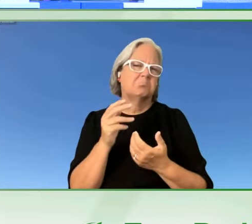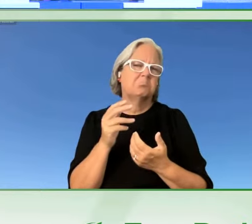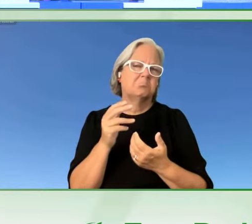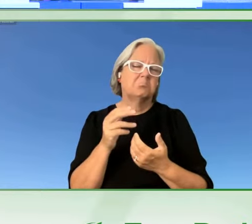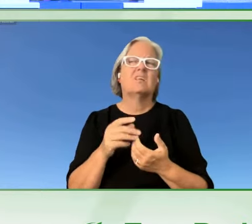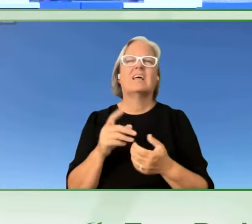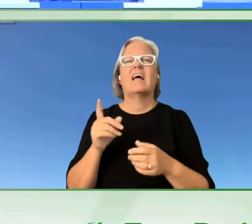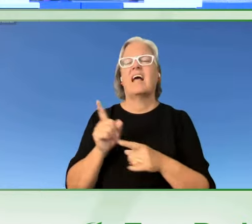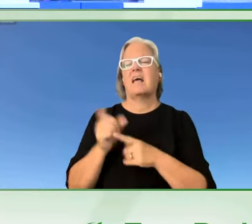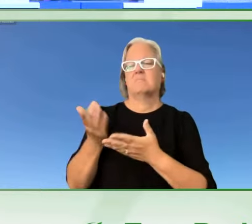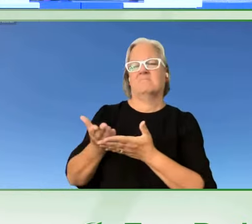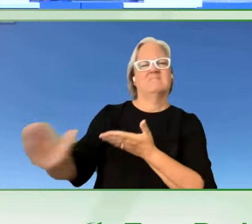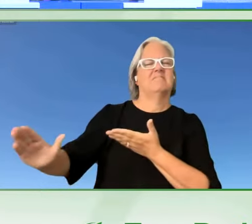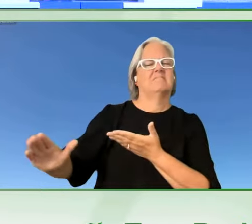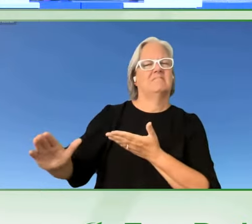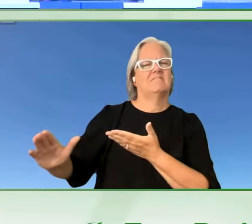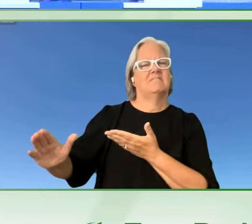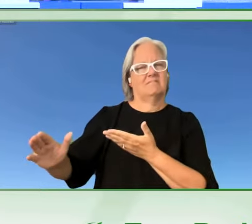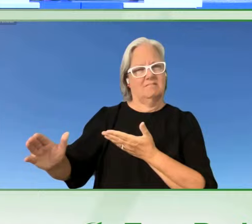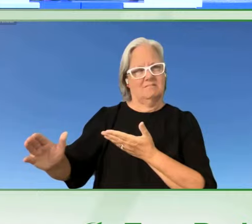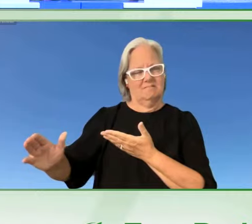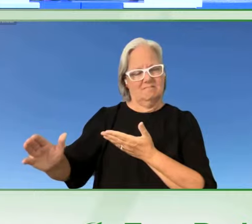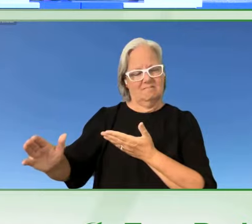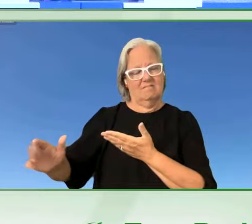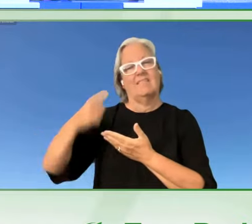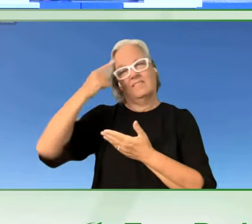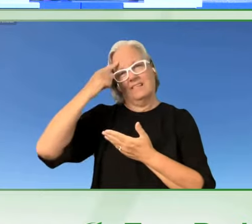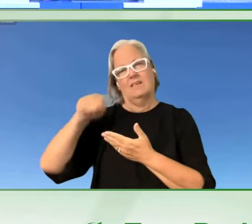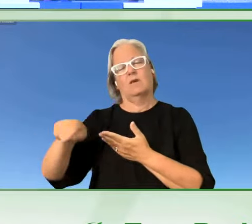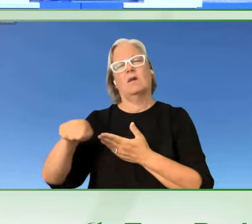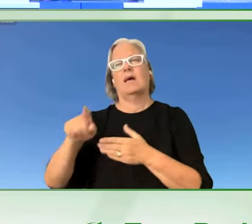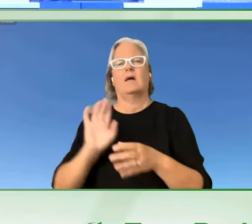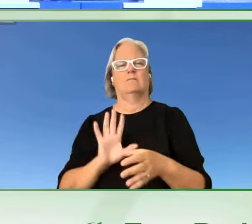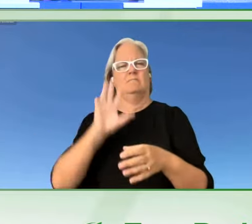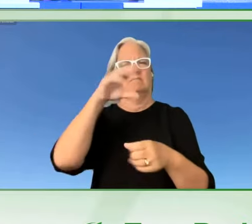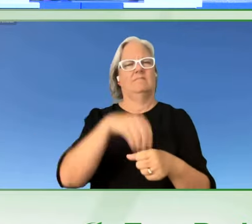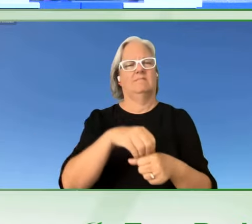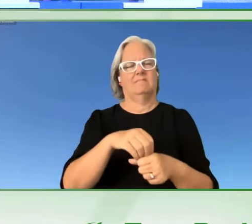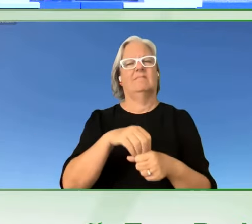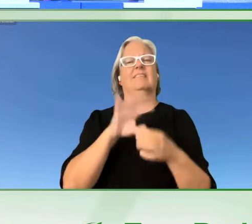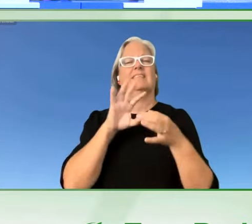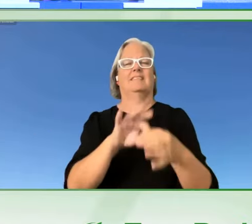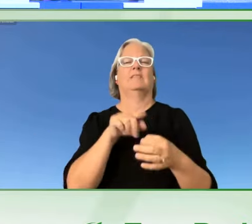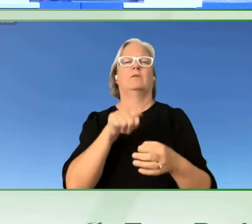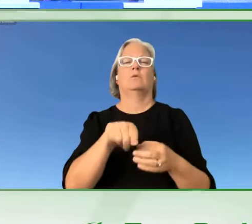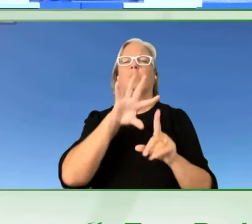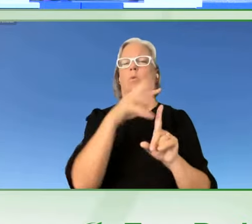For children of the white hands chorus.